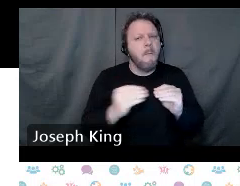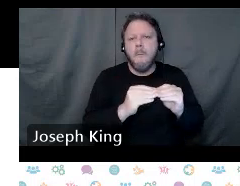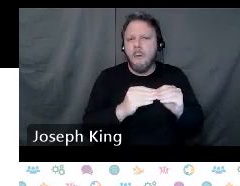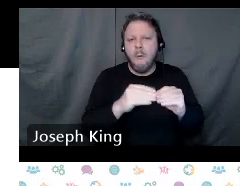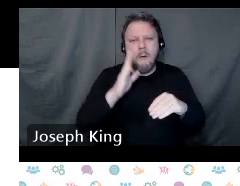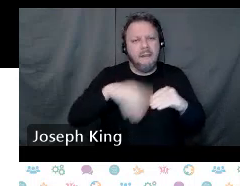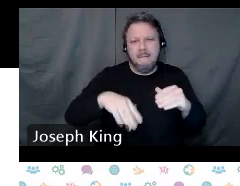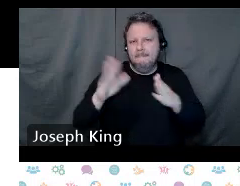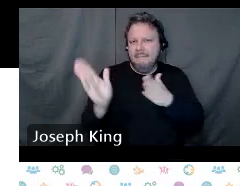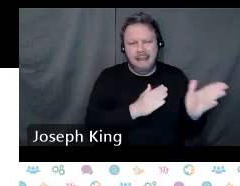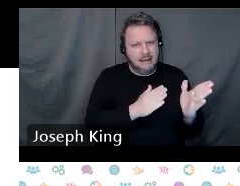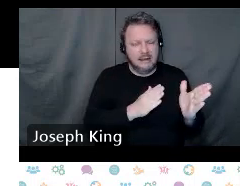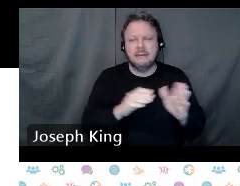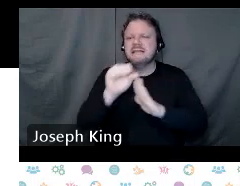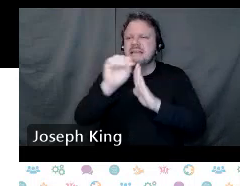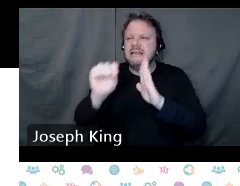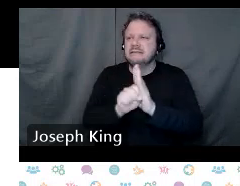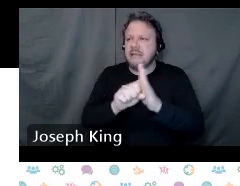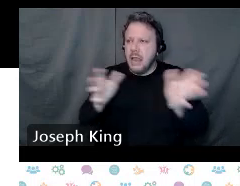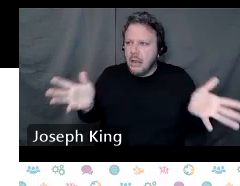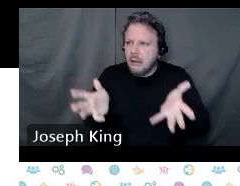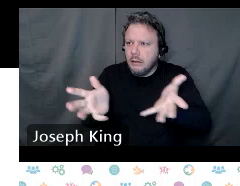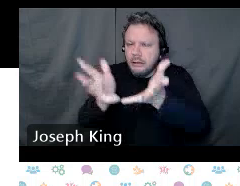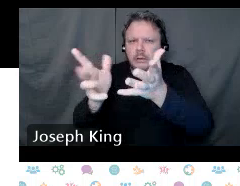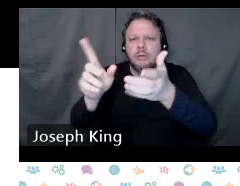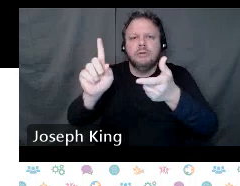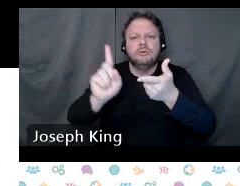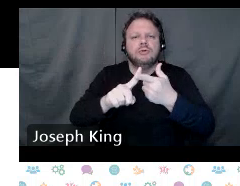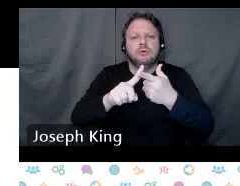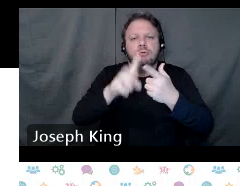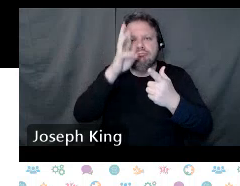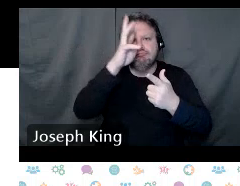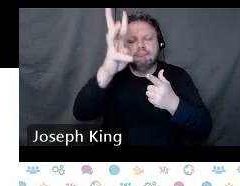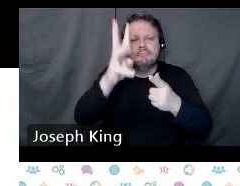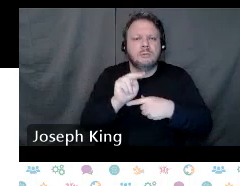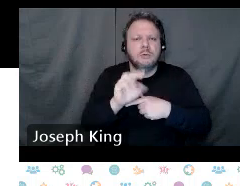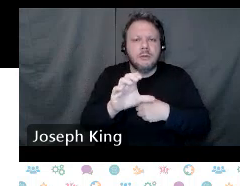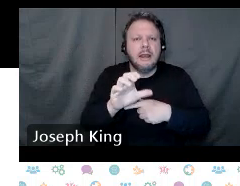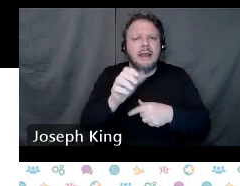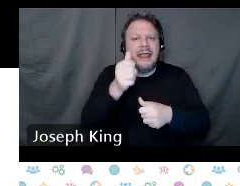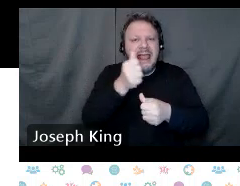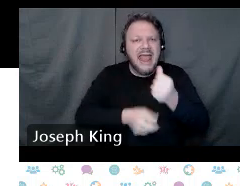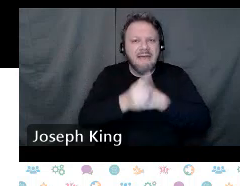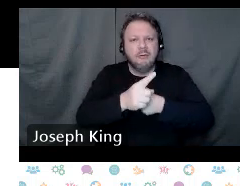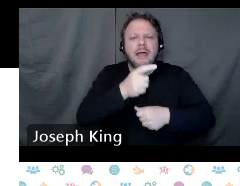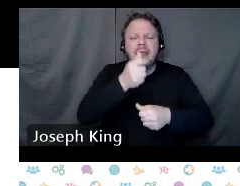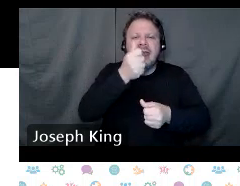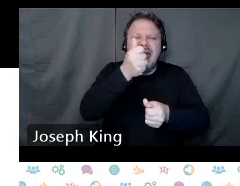It's a statewide movement to create a North Carolina where everyone at every